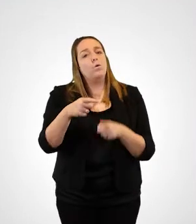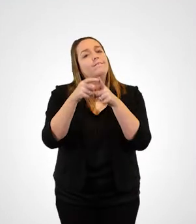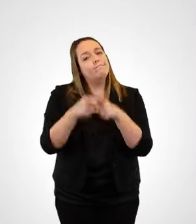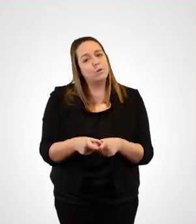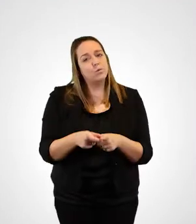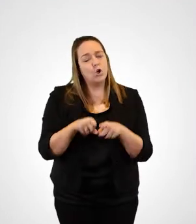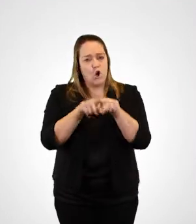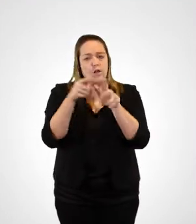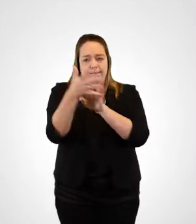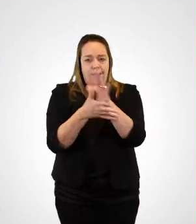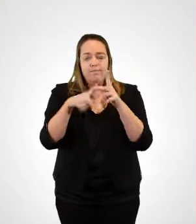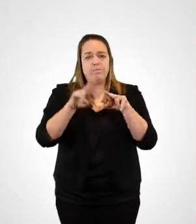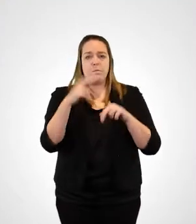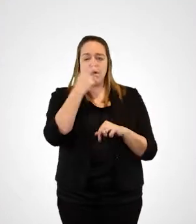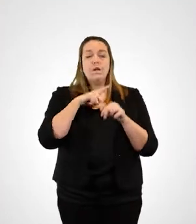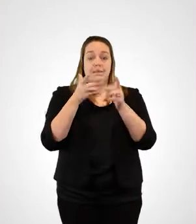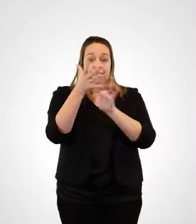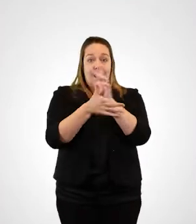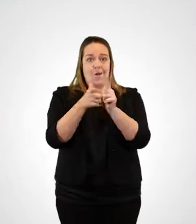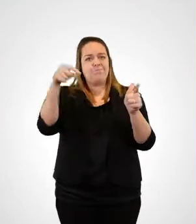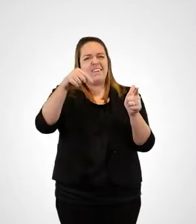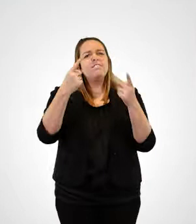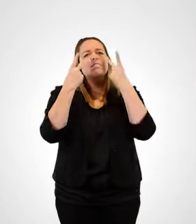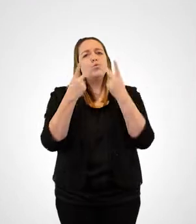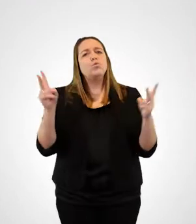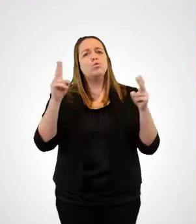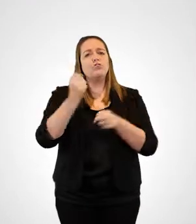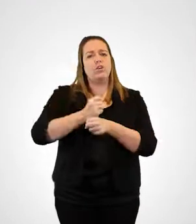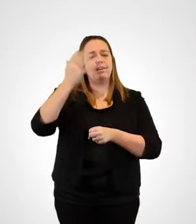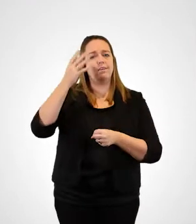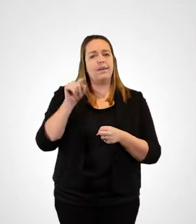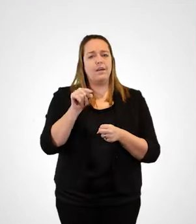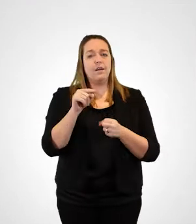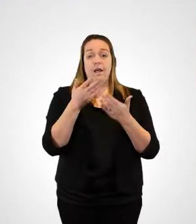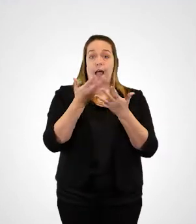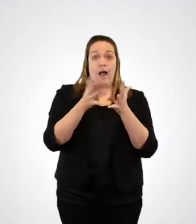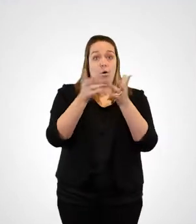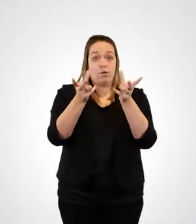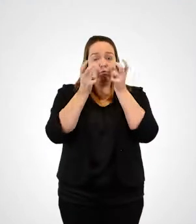because sign languages are visual-gestural and are acquired most readily through vision.